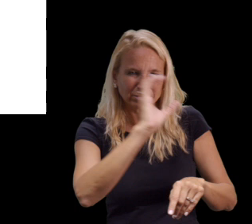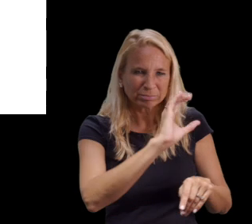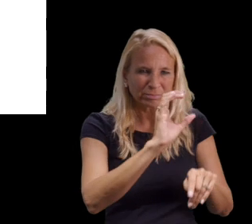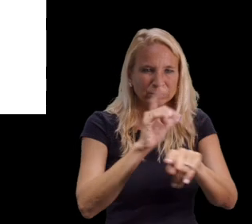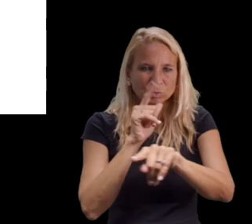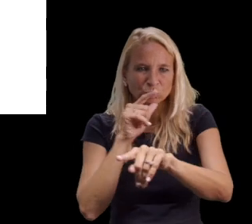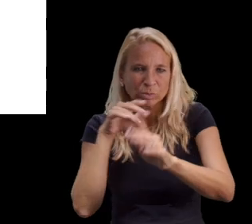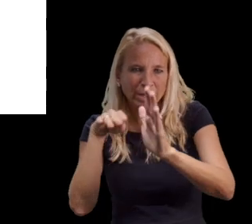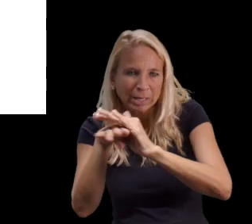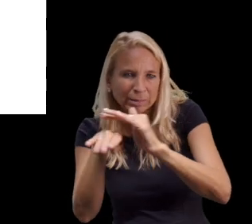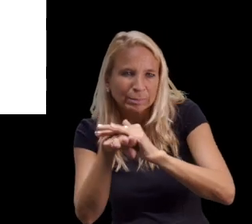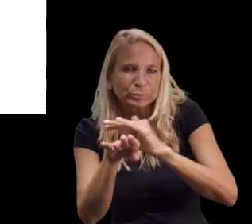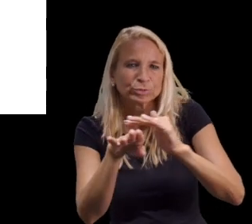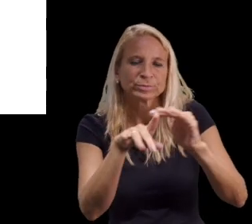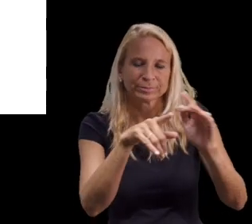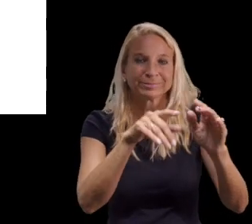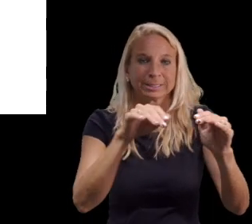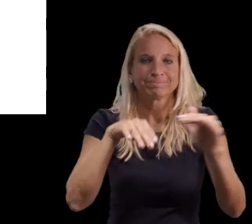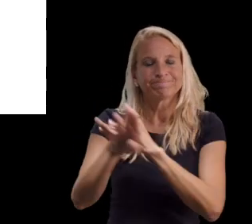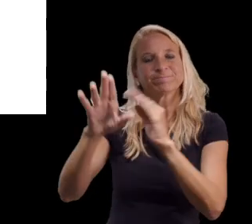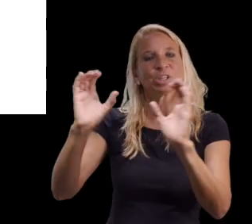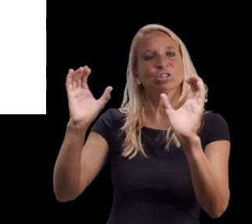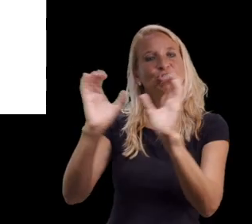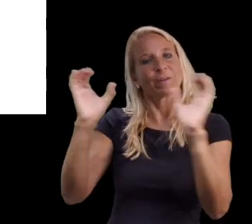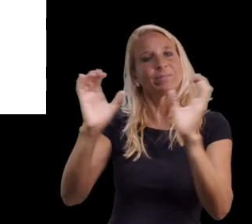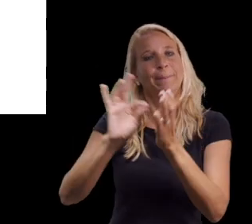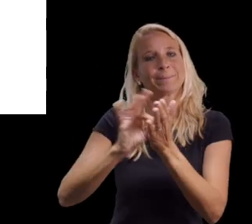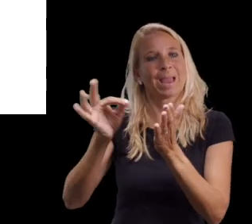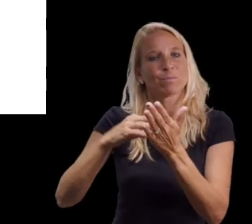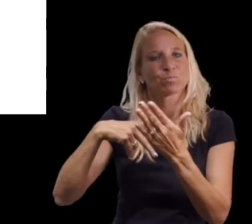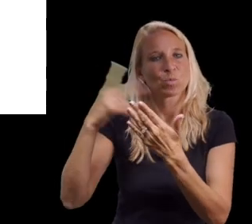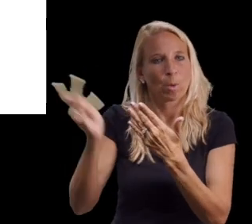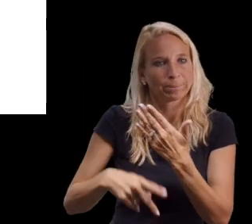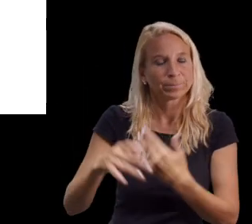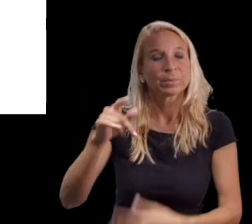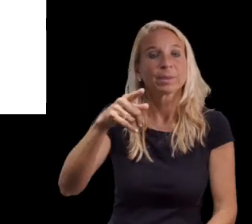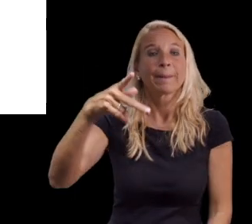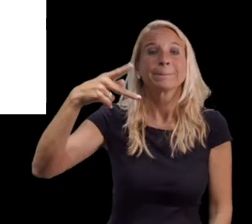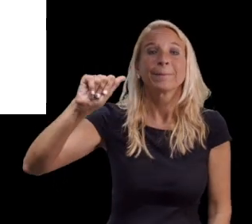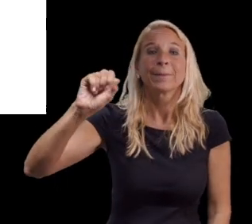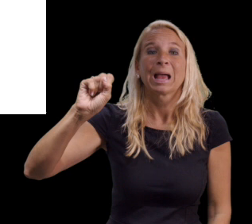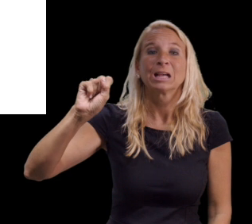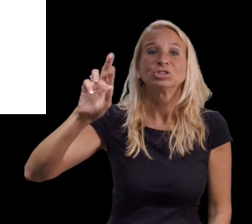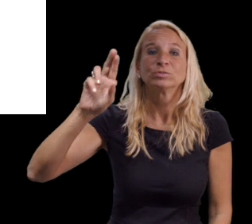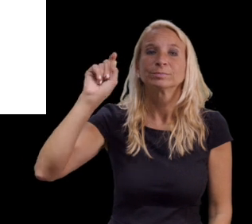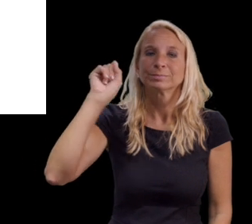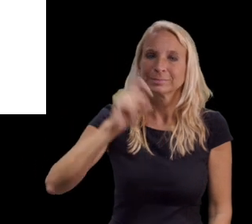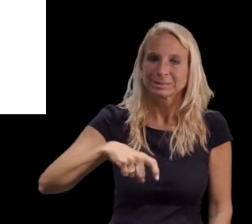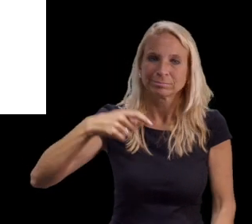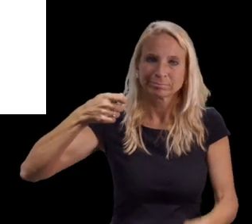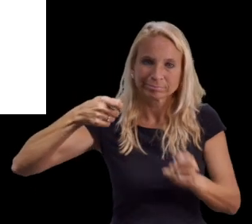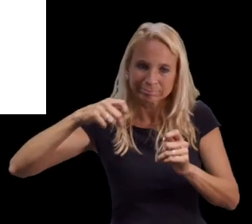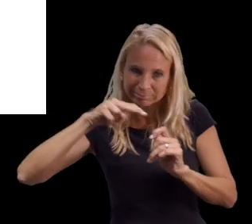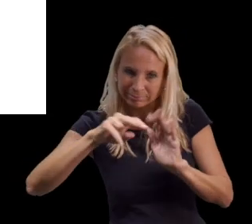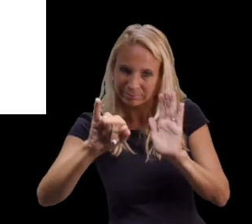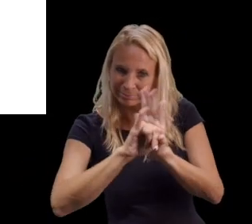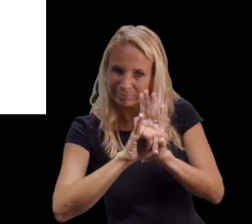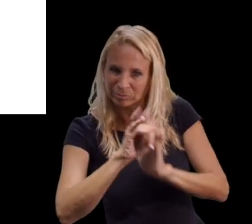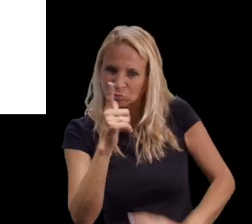into a certified Medicaid certified nursing home. PASSR must be administered to identify individuals